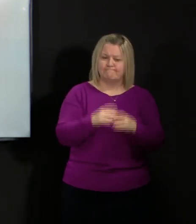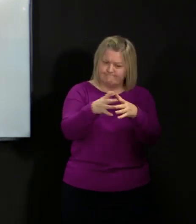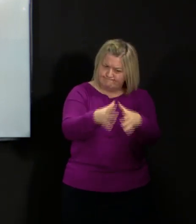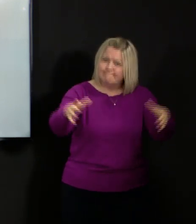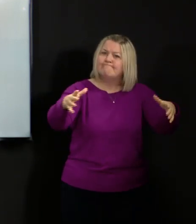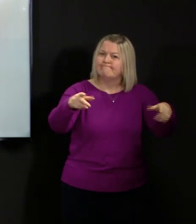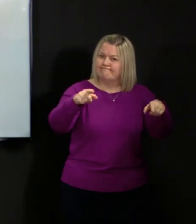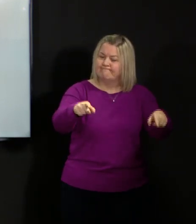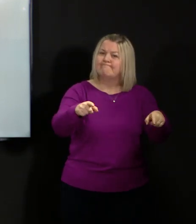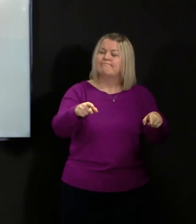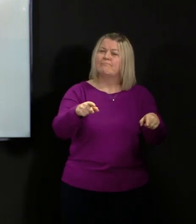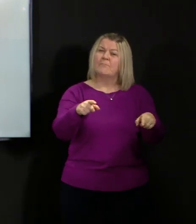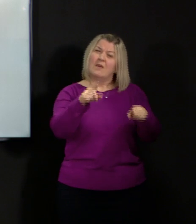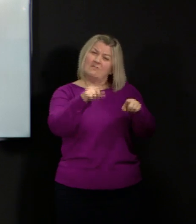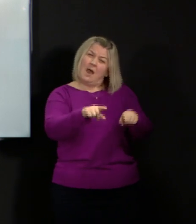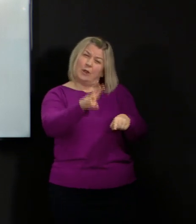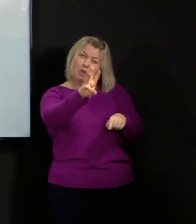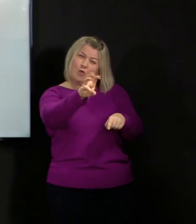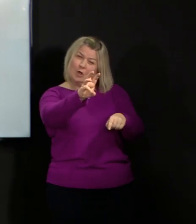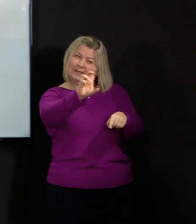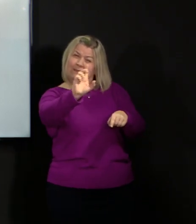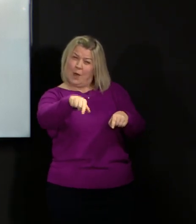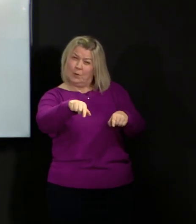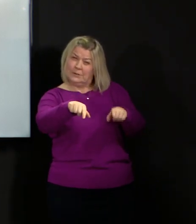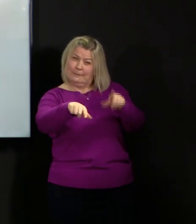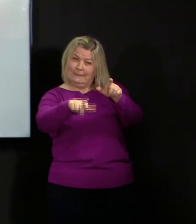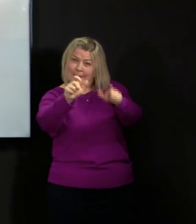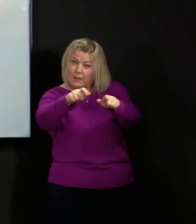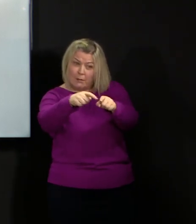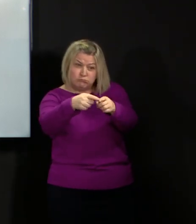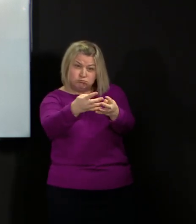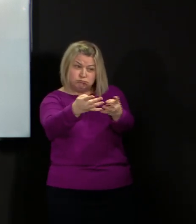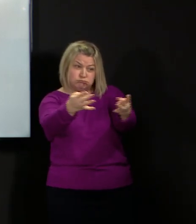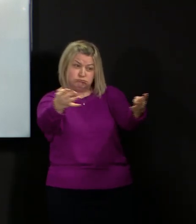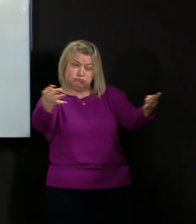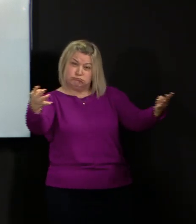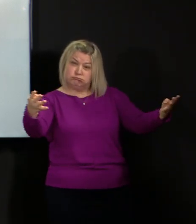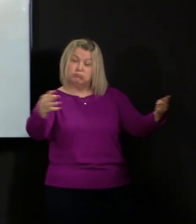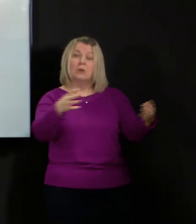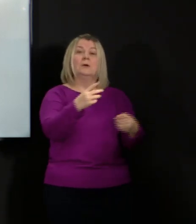of that almost 13,000 individuals 1,370 have